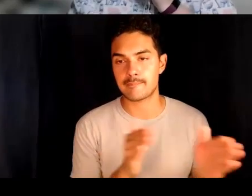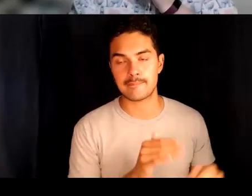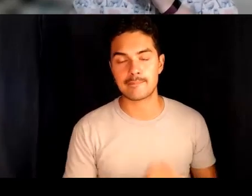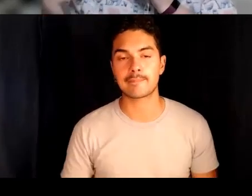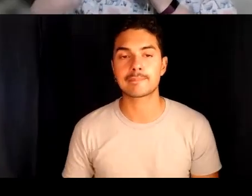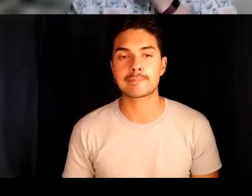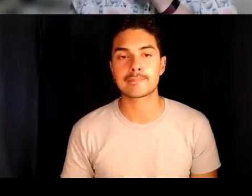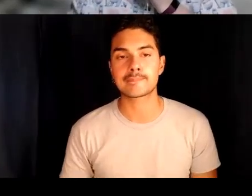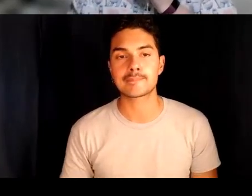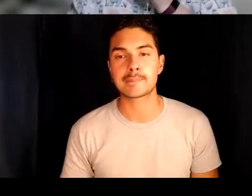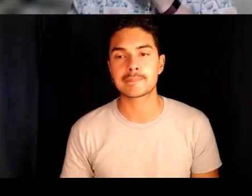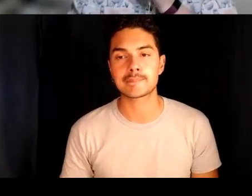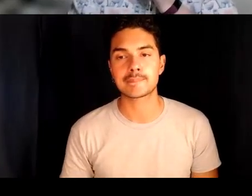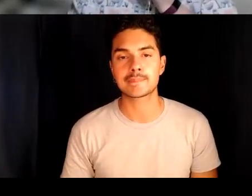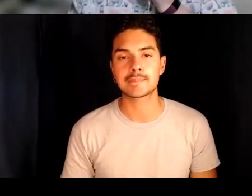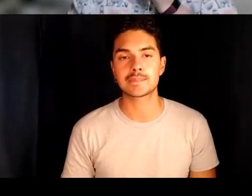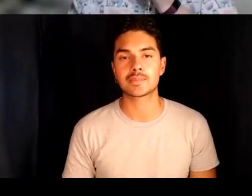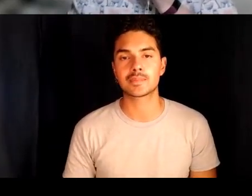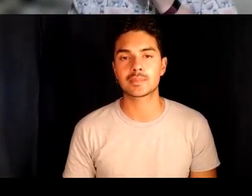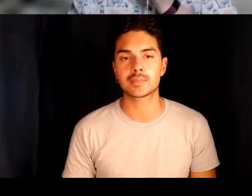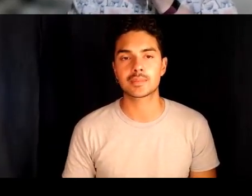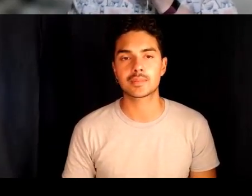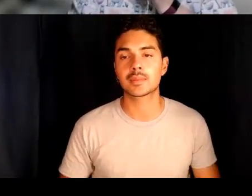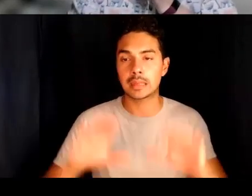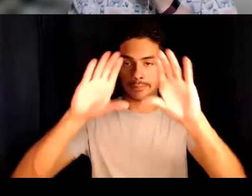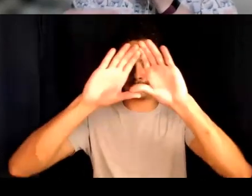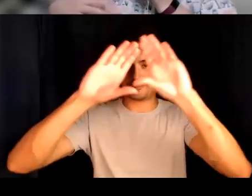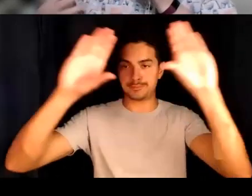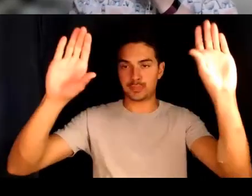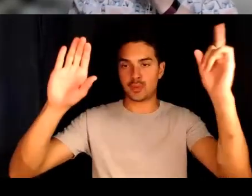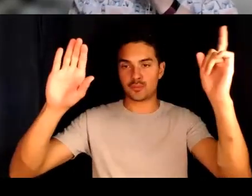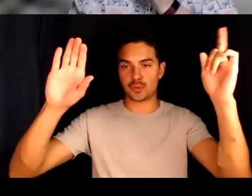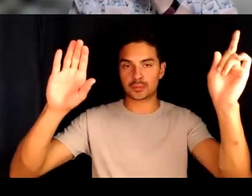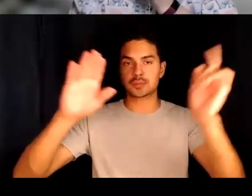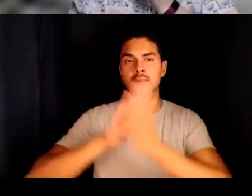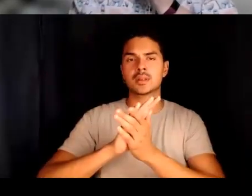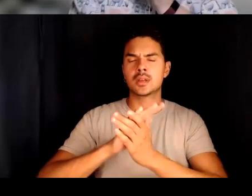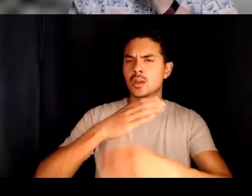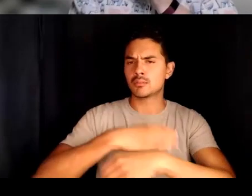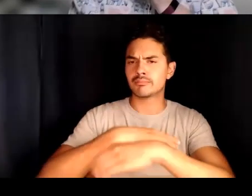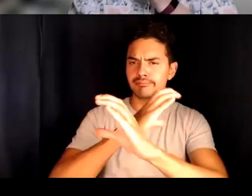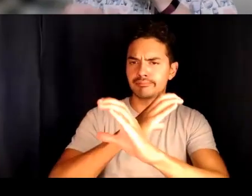So when you think there might be a crisis, there's a couple things that you wanna do.